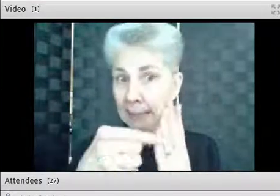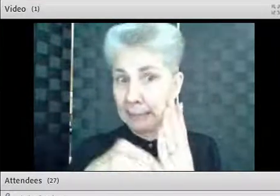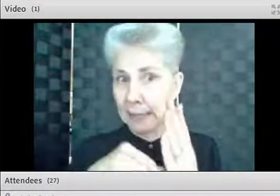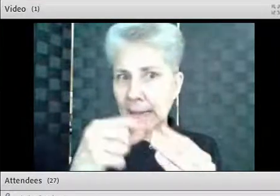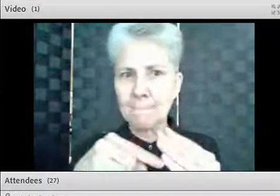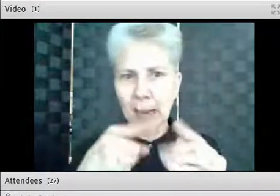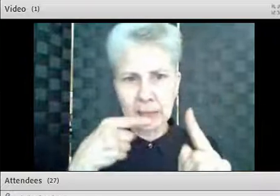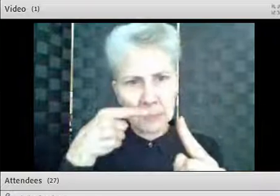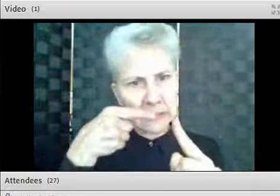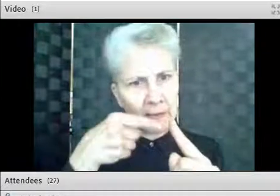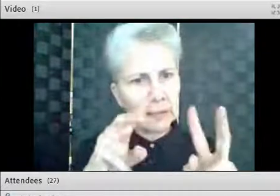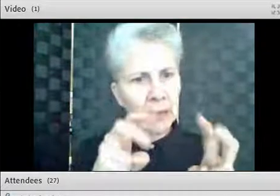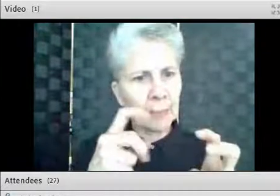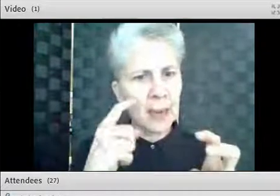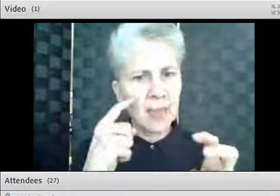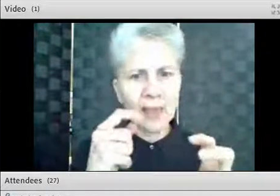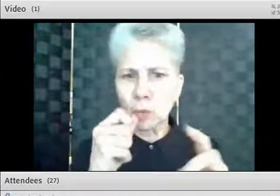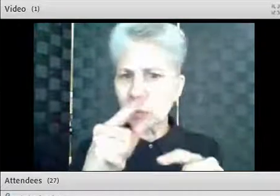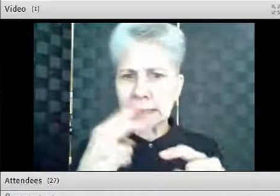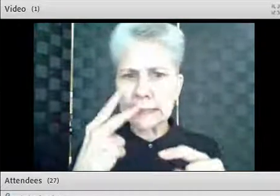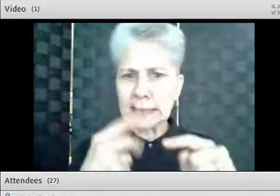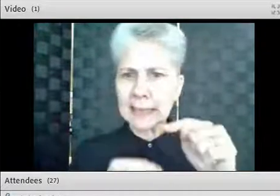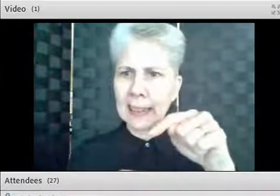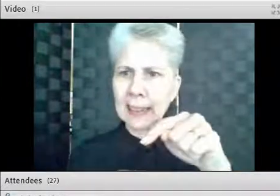I think is, like, what, C5, representing chocolate, okay?